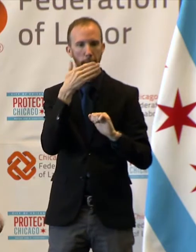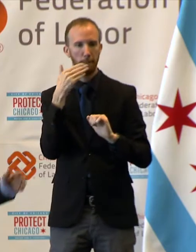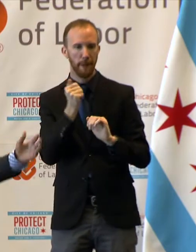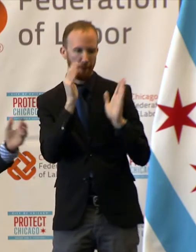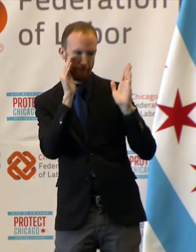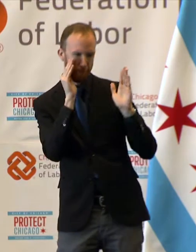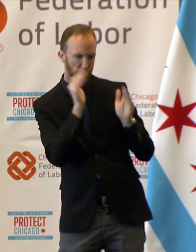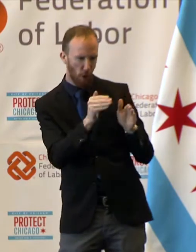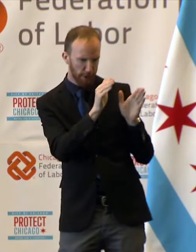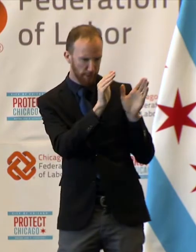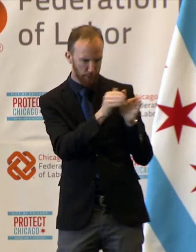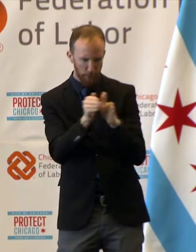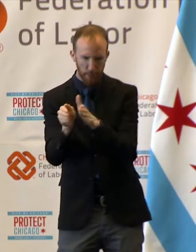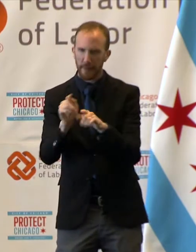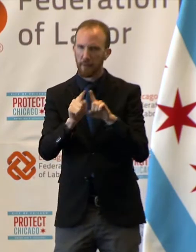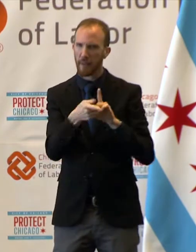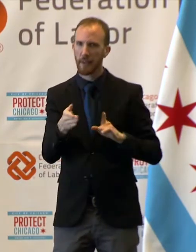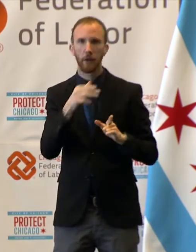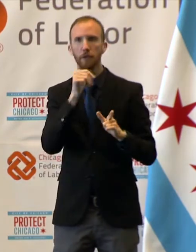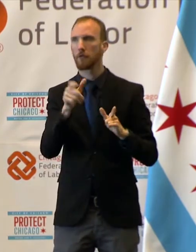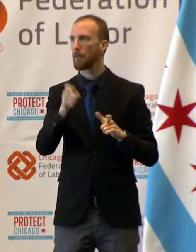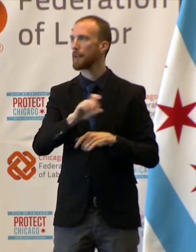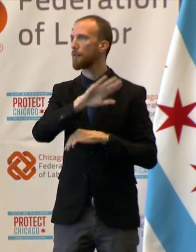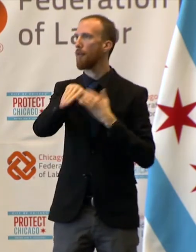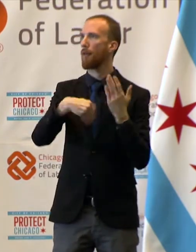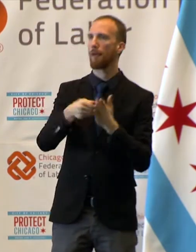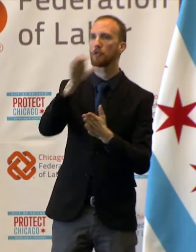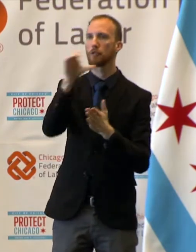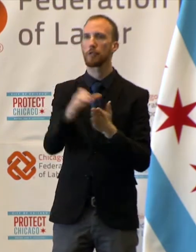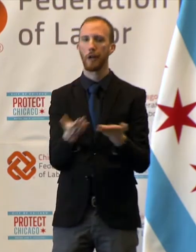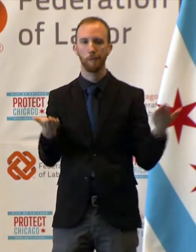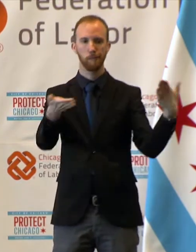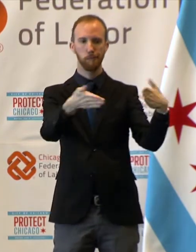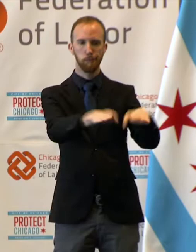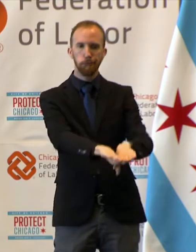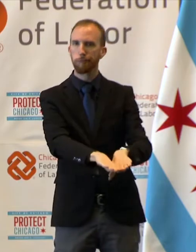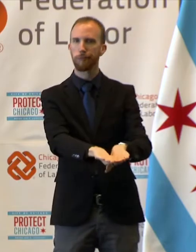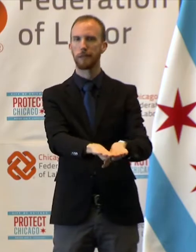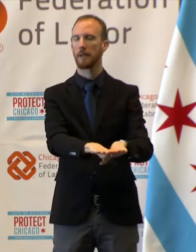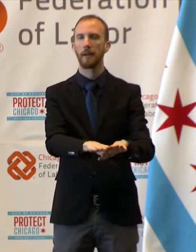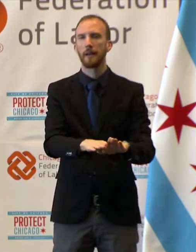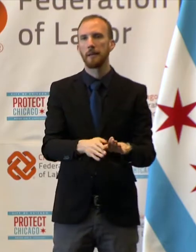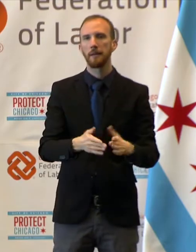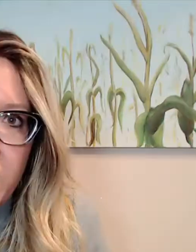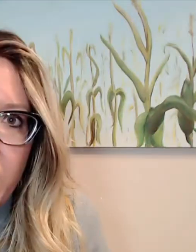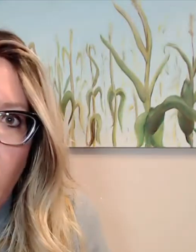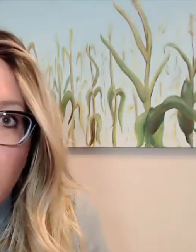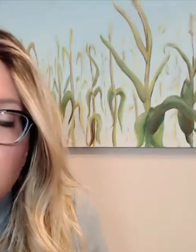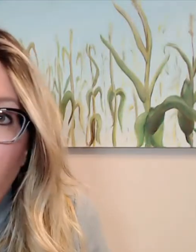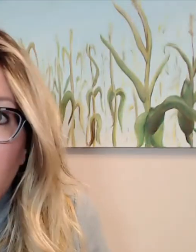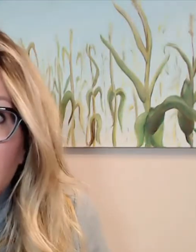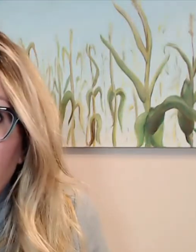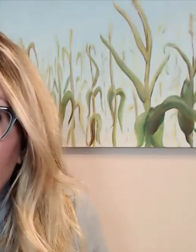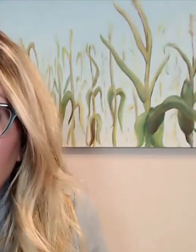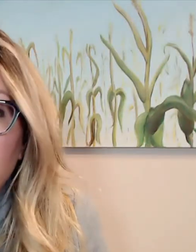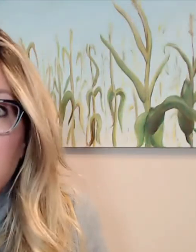THINGS IN A TARGETED WAY.